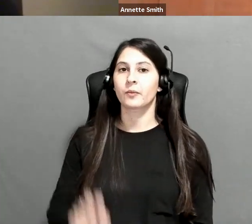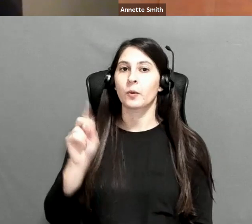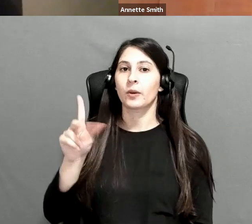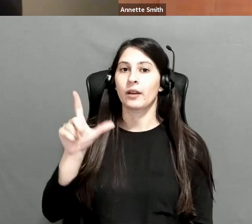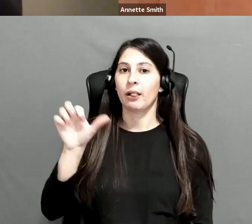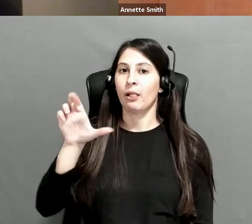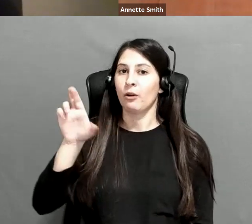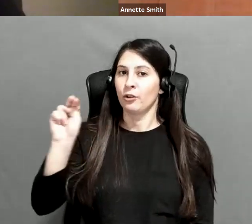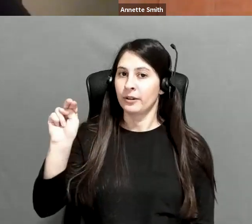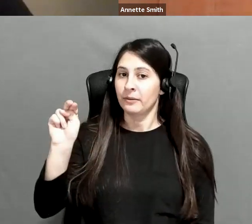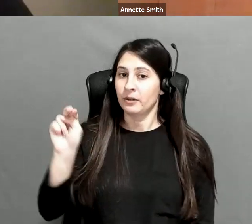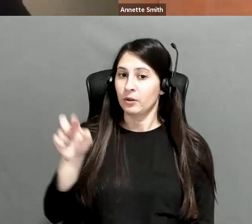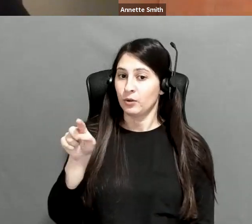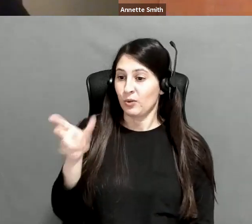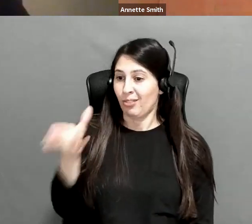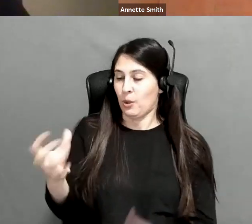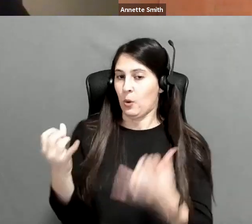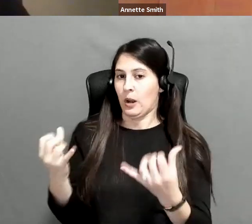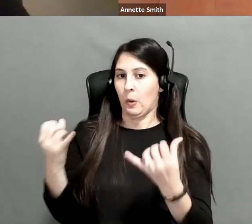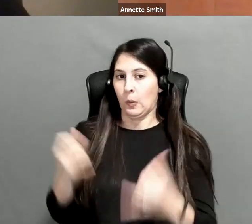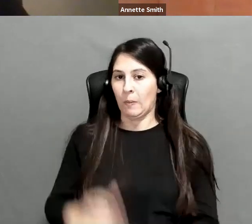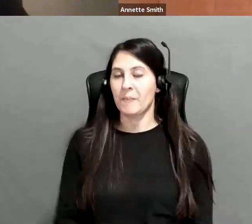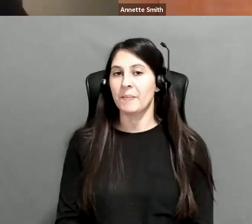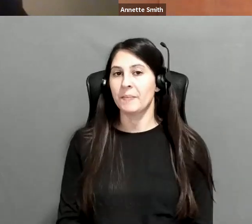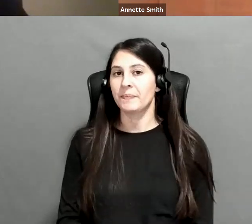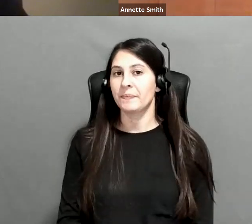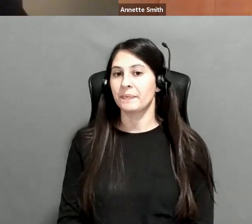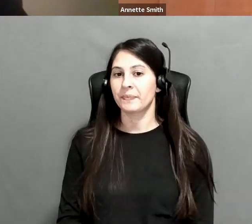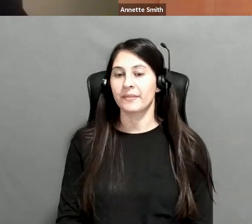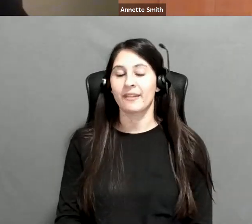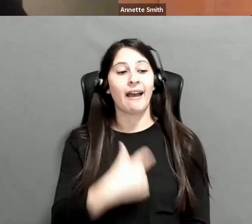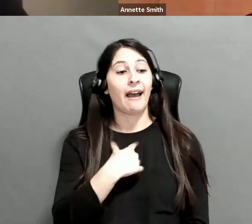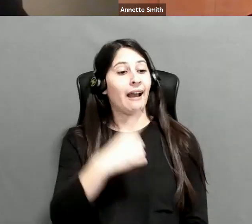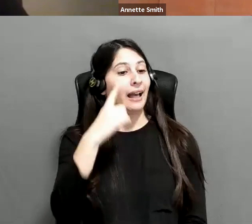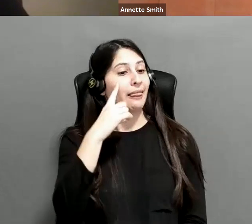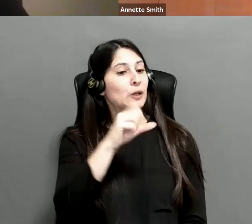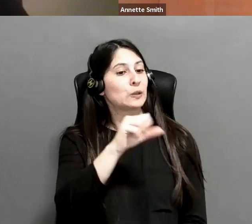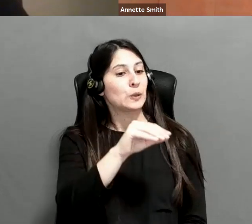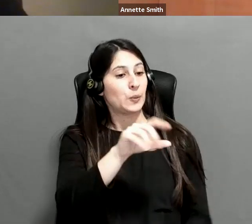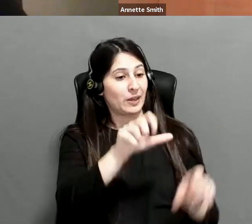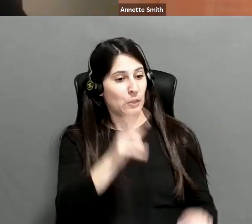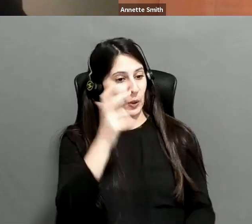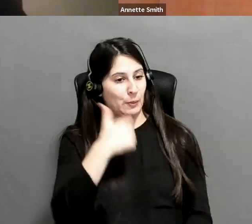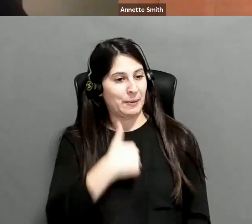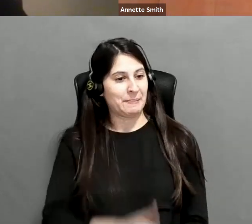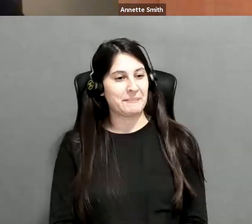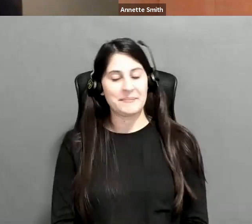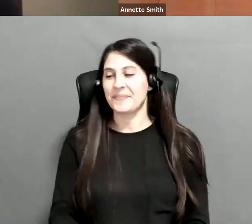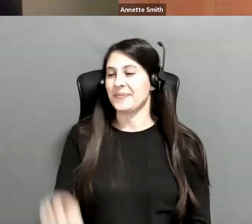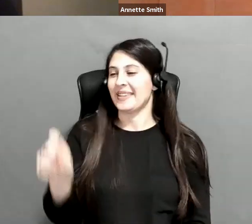Thank you, Denise for your comment. Okay. Lauren, are you there now?